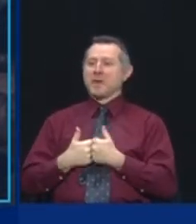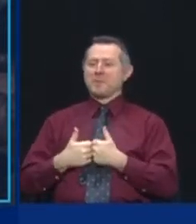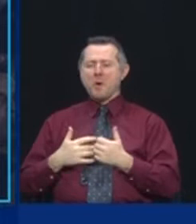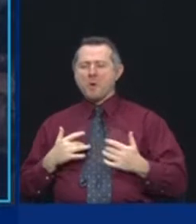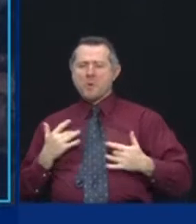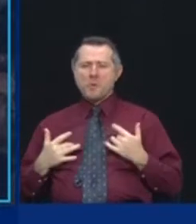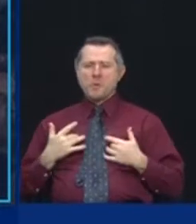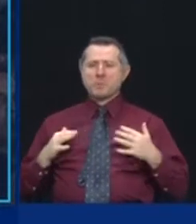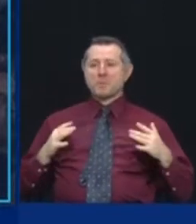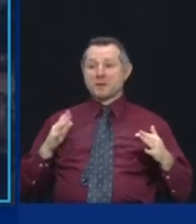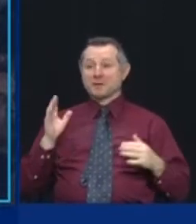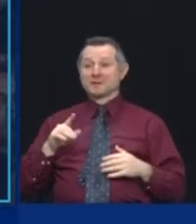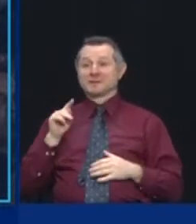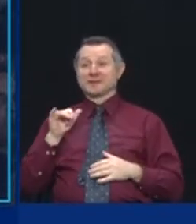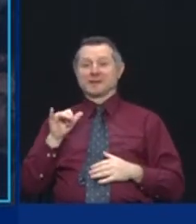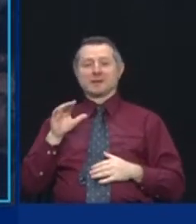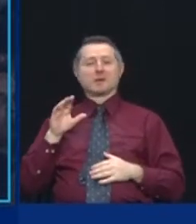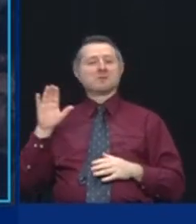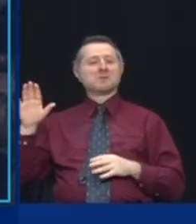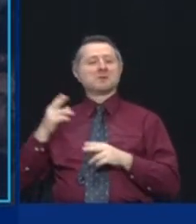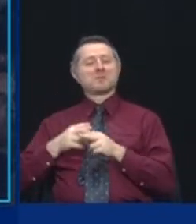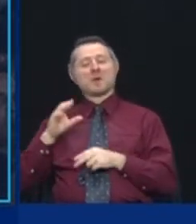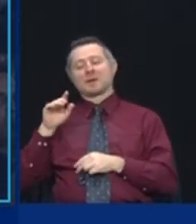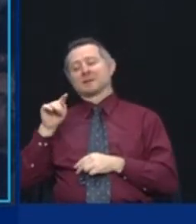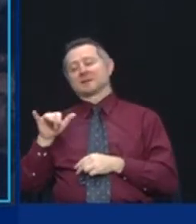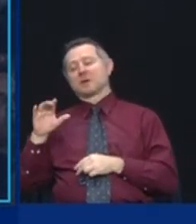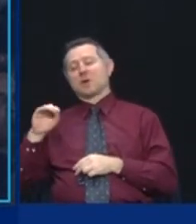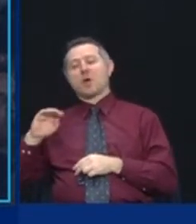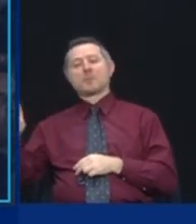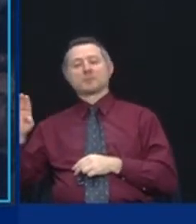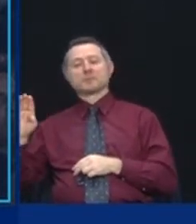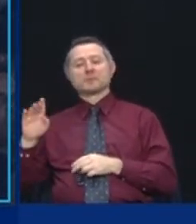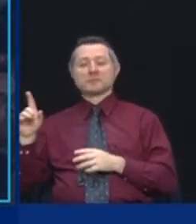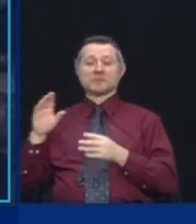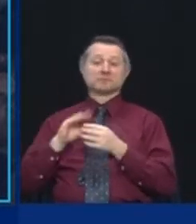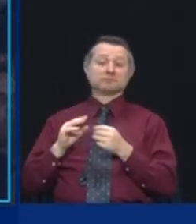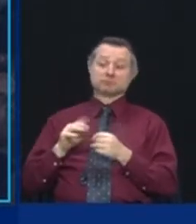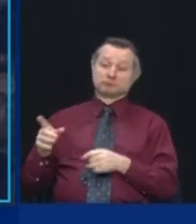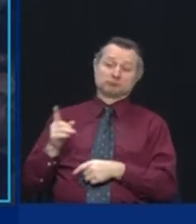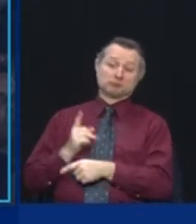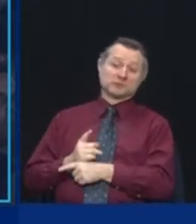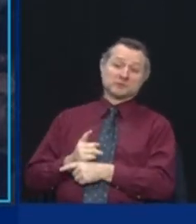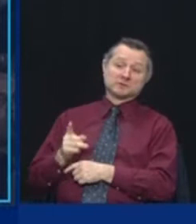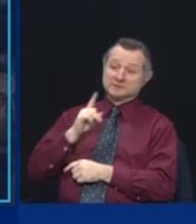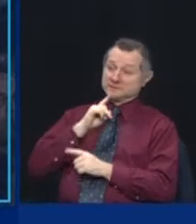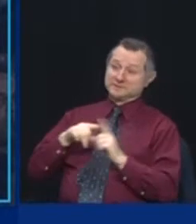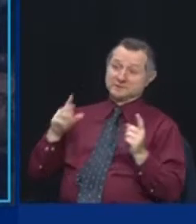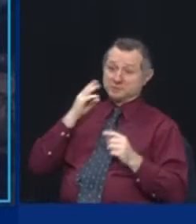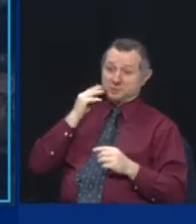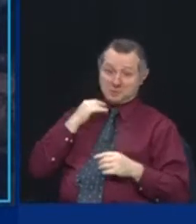BUT LET'S TALK BASEBALL. THE CROWD MAKES THE GAME. TY COBB. AND EVERYBODY WILL TELL YOU THAT.